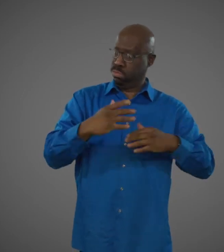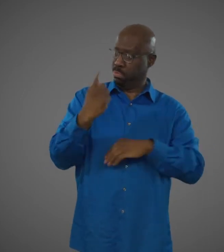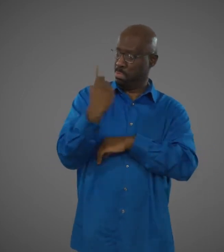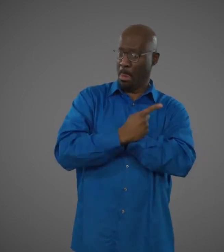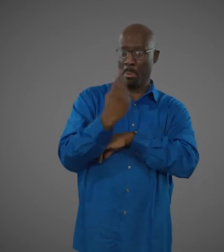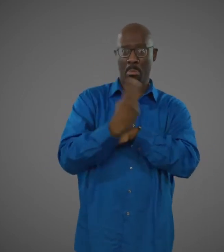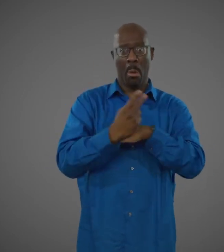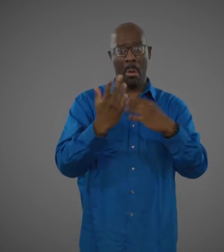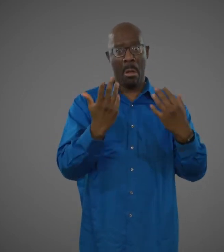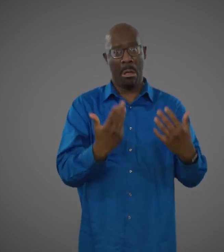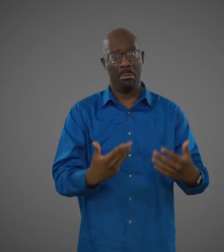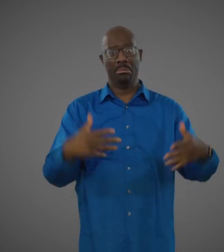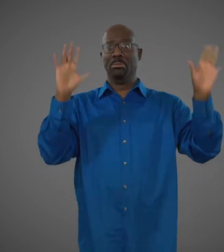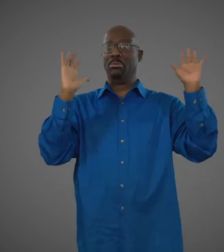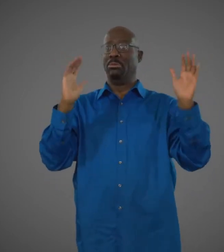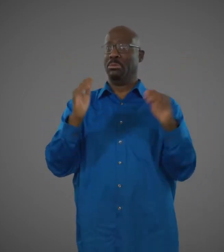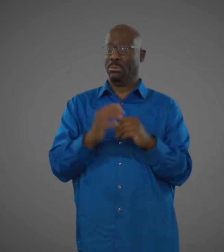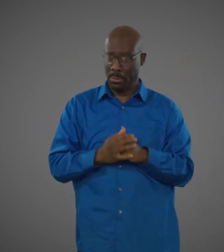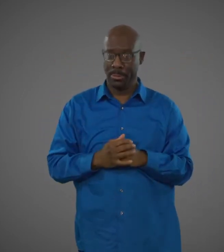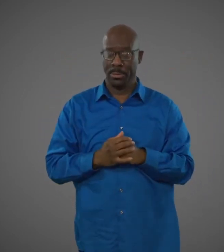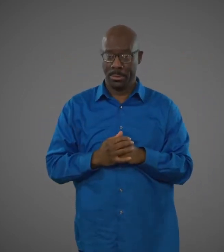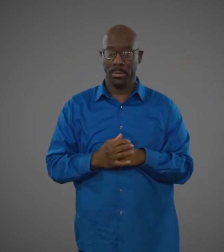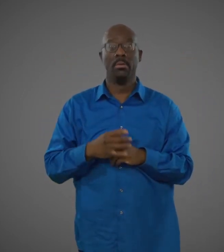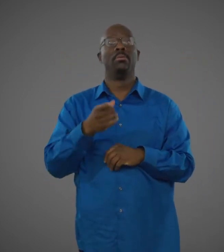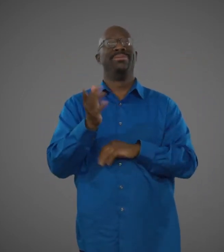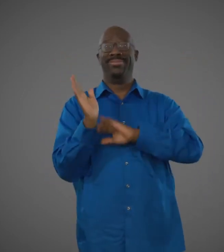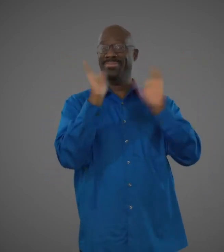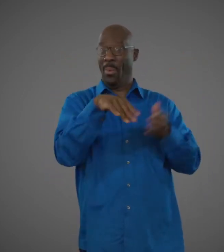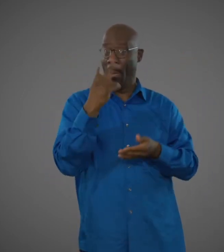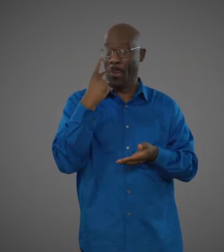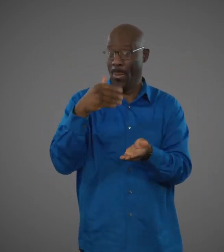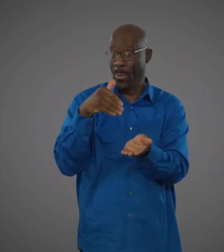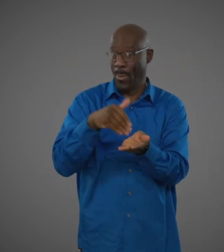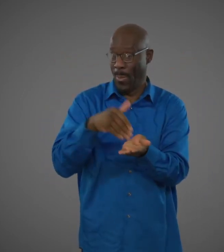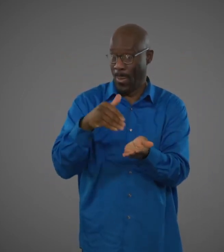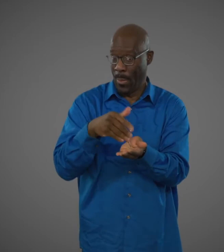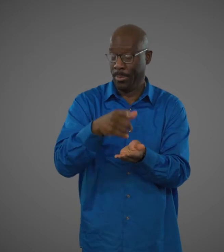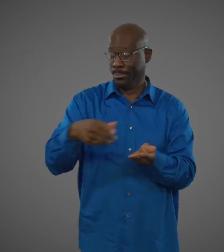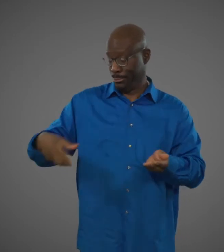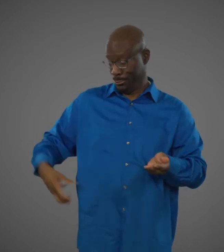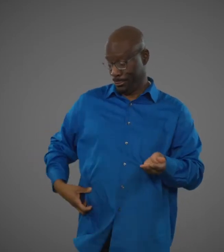You will keep this log for a few days, then for your next appointment